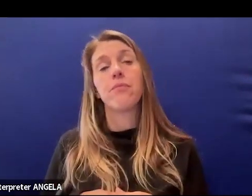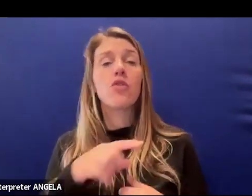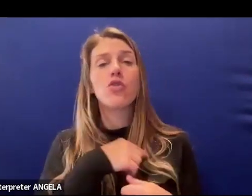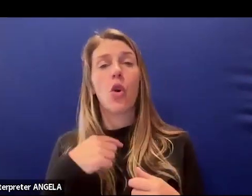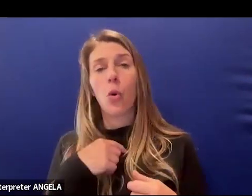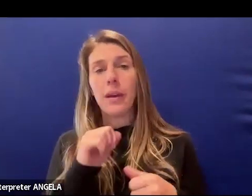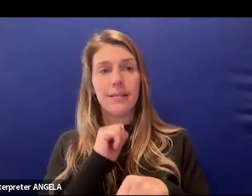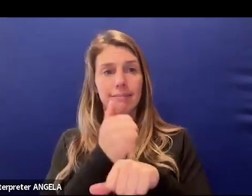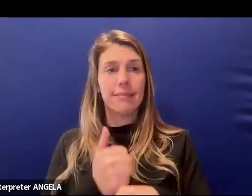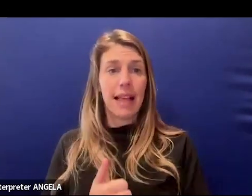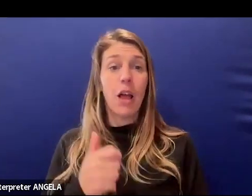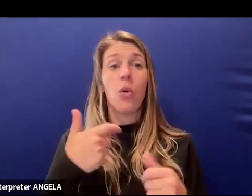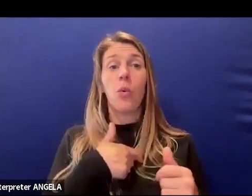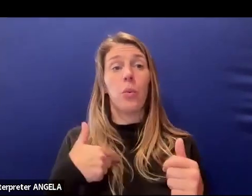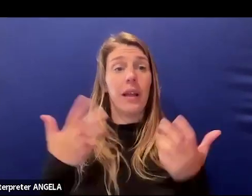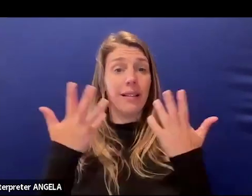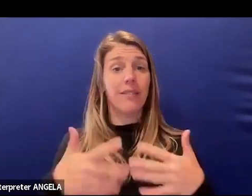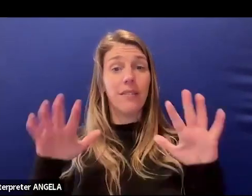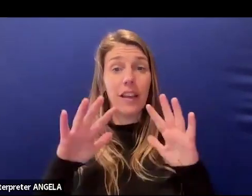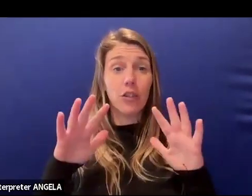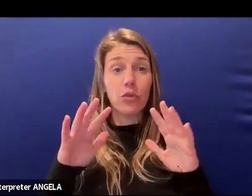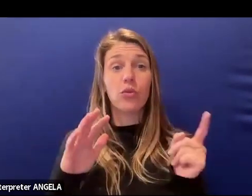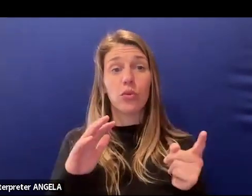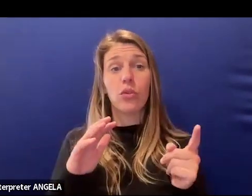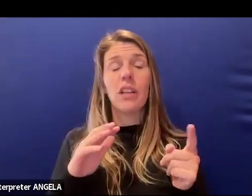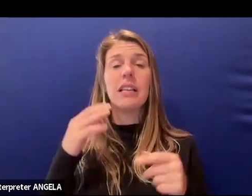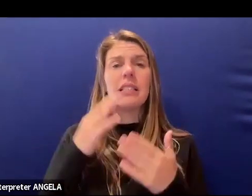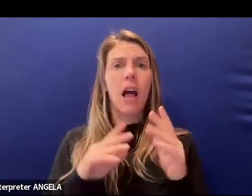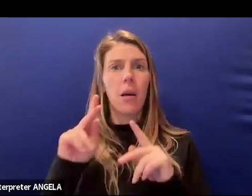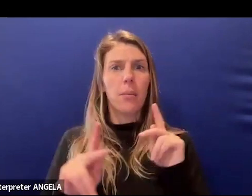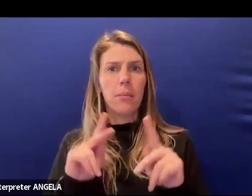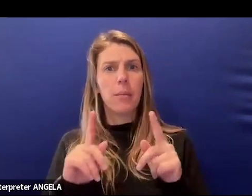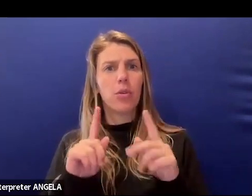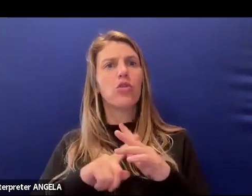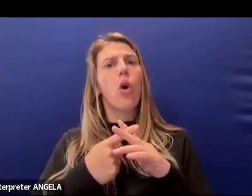Again, we laid this out and after we laid it out, some folks started adapting it.